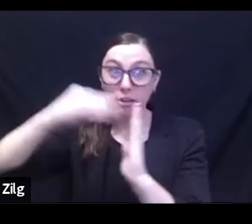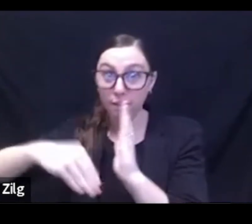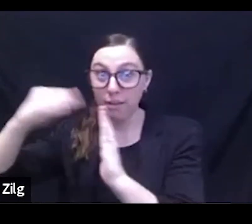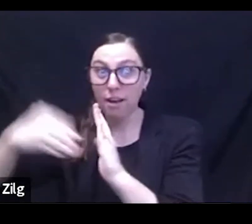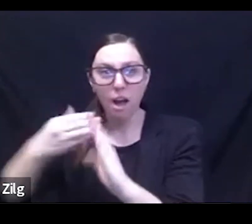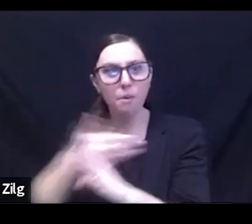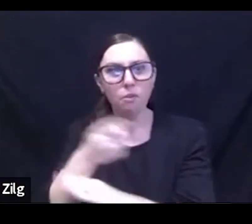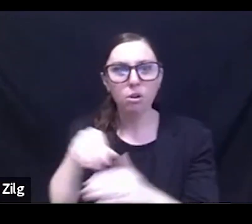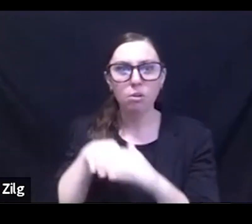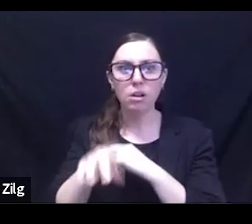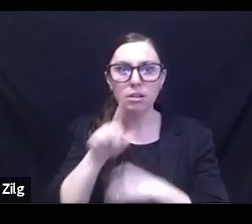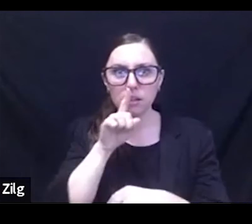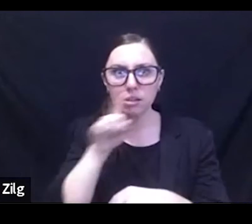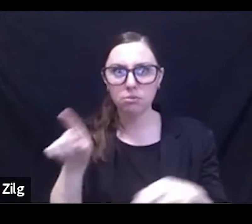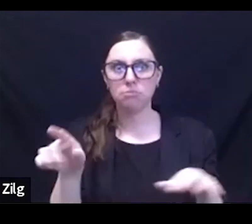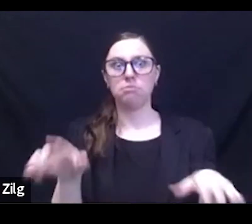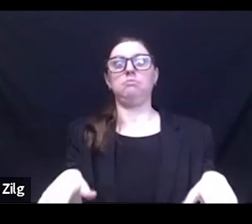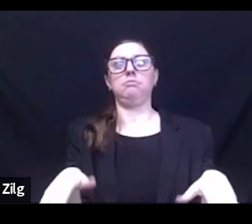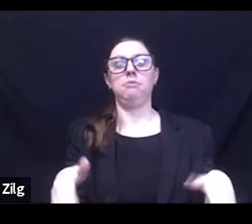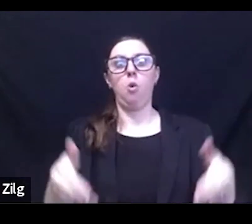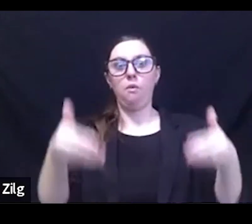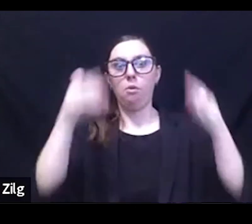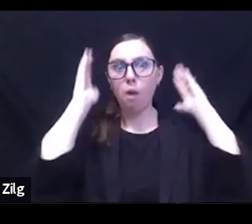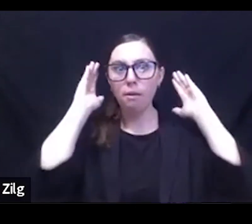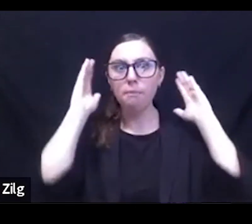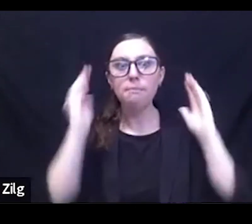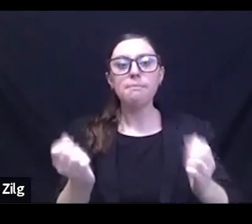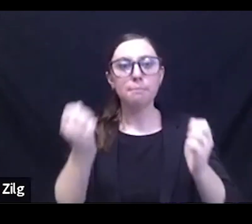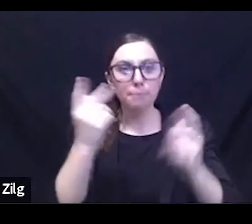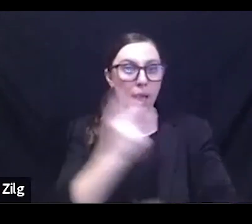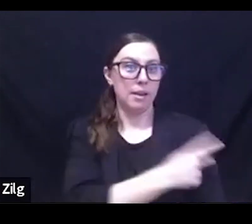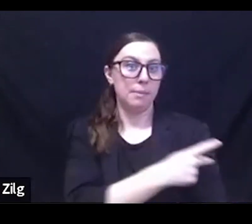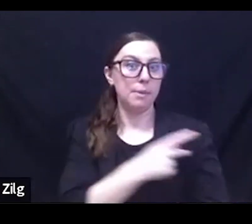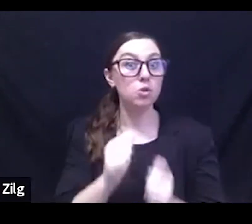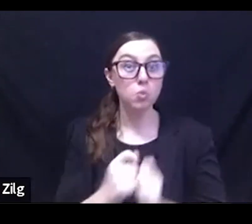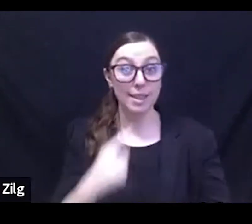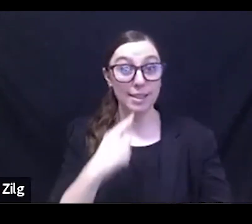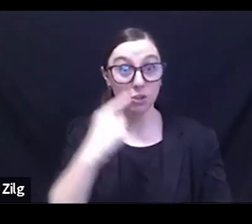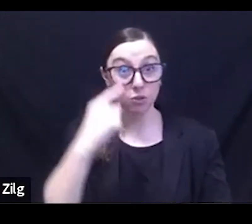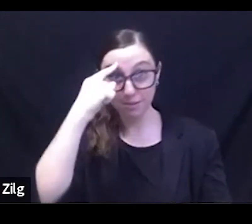really daunting thing and many of the patients with serious mental illness don't get into basic health care